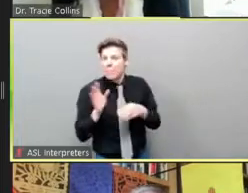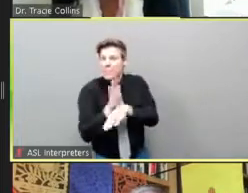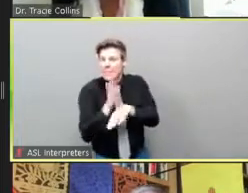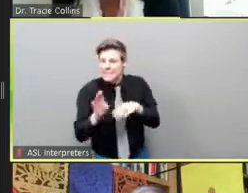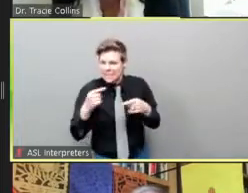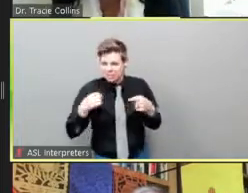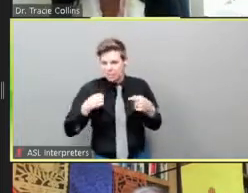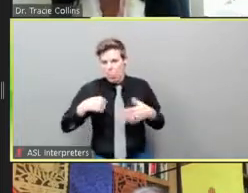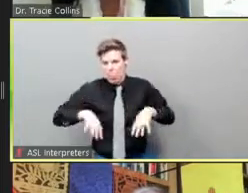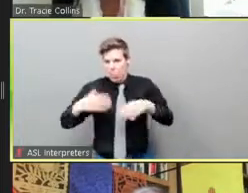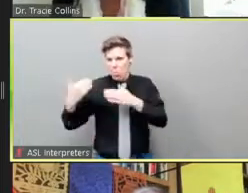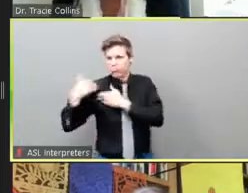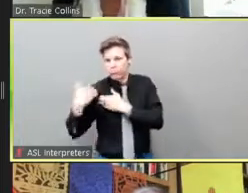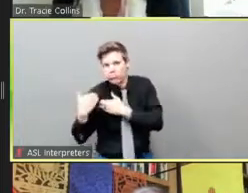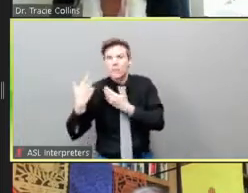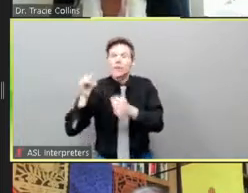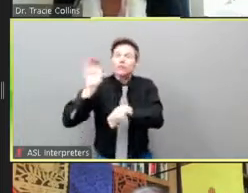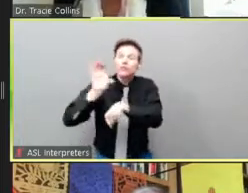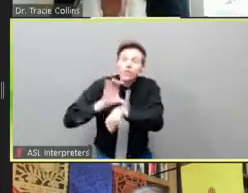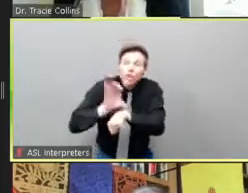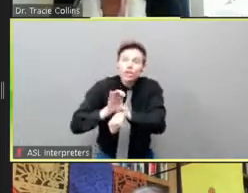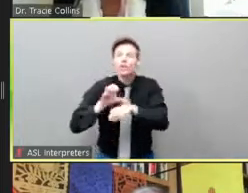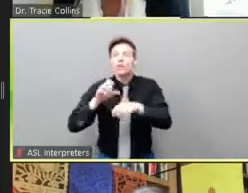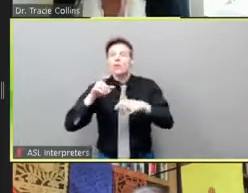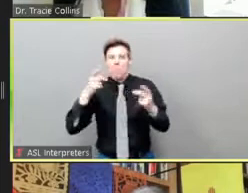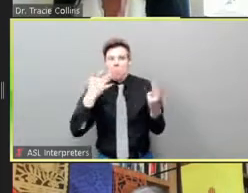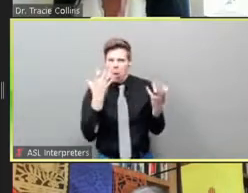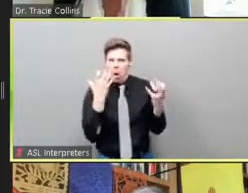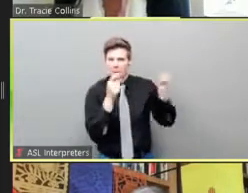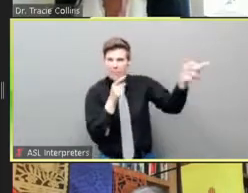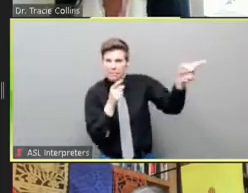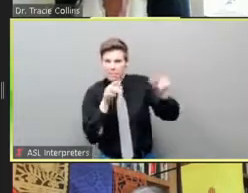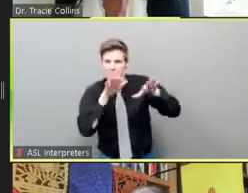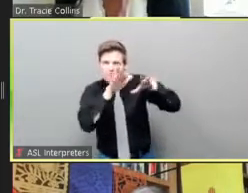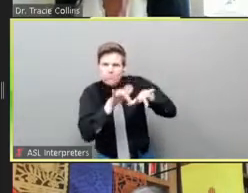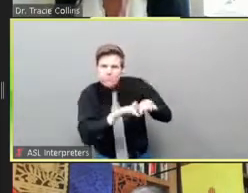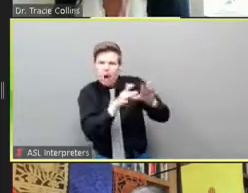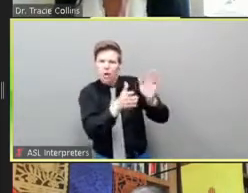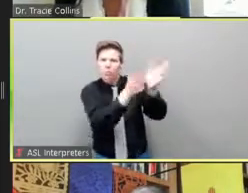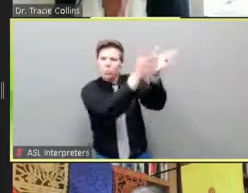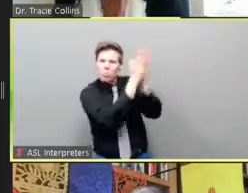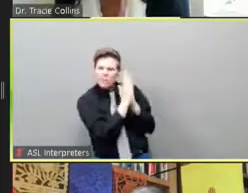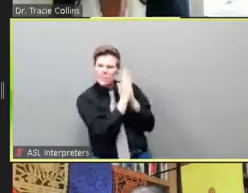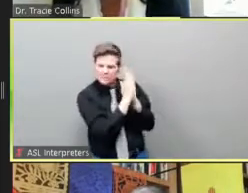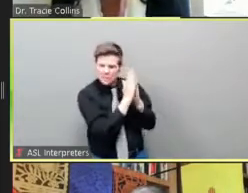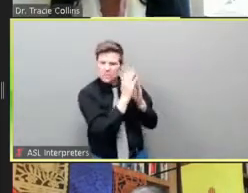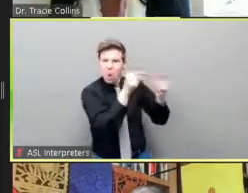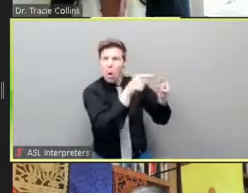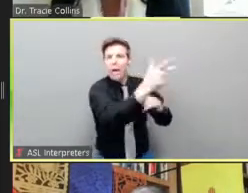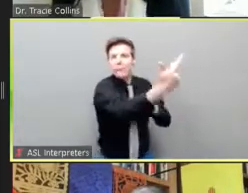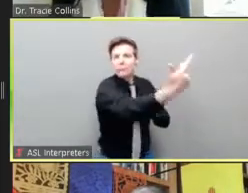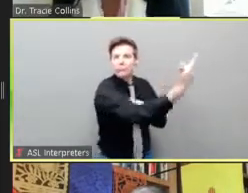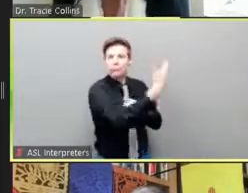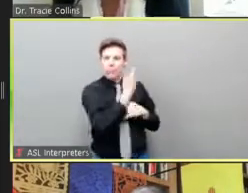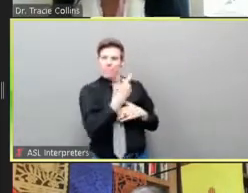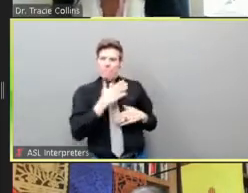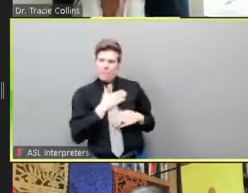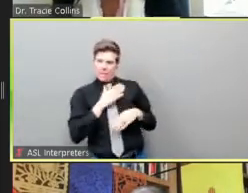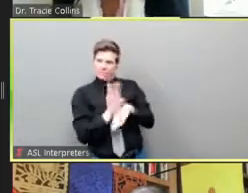schools and others can request an on site vaccination event. So that means we're coming to you to get shots and arms